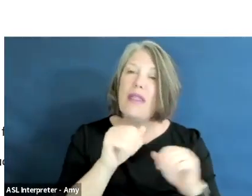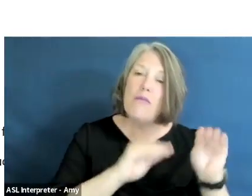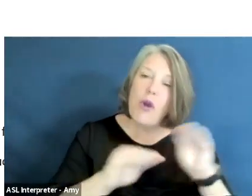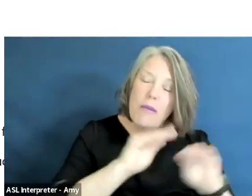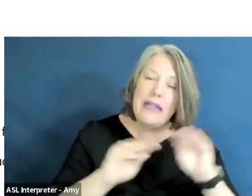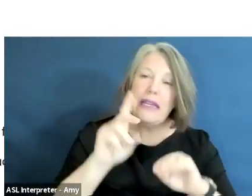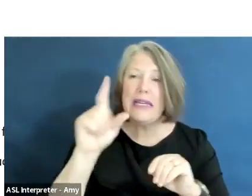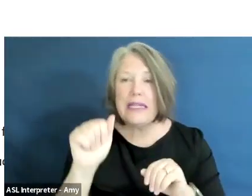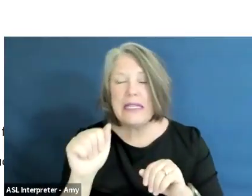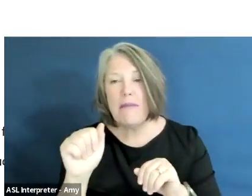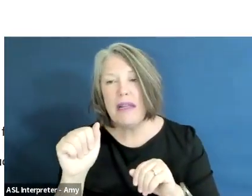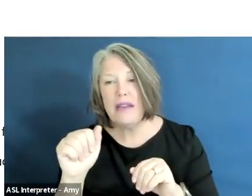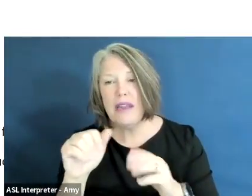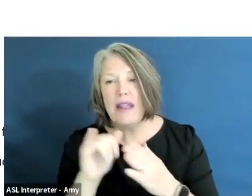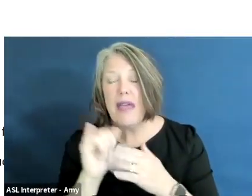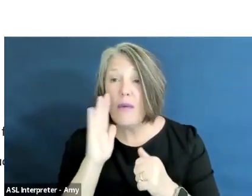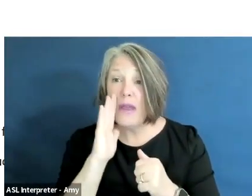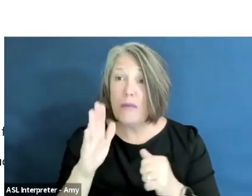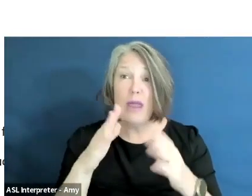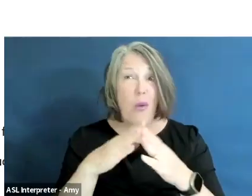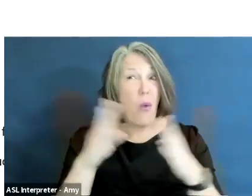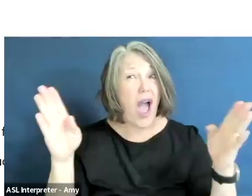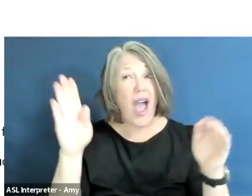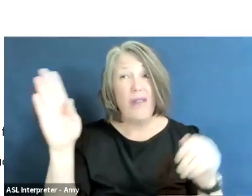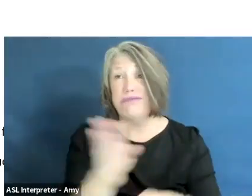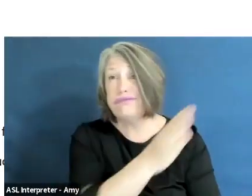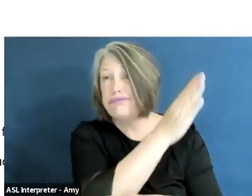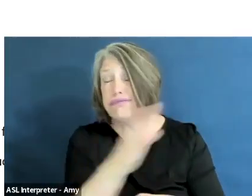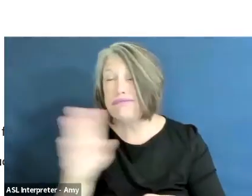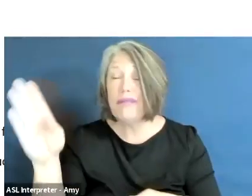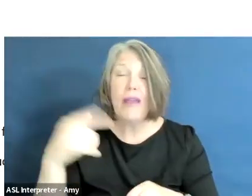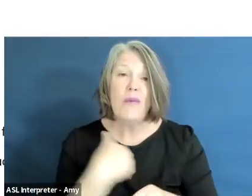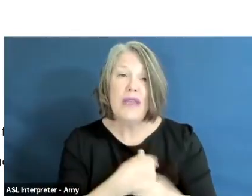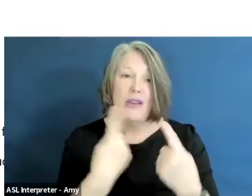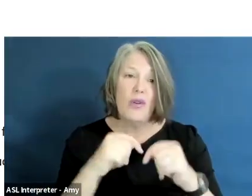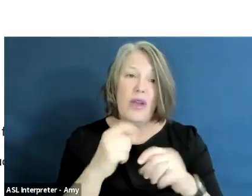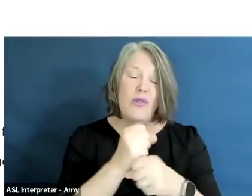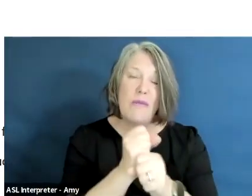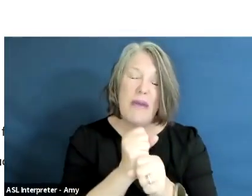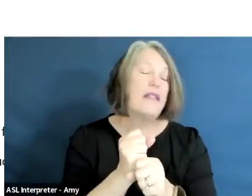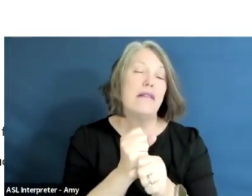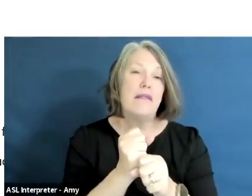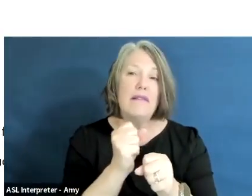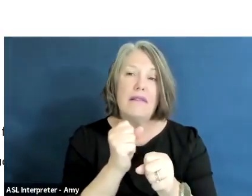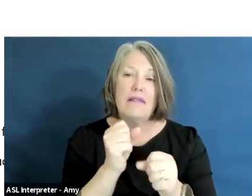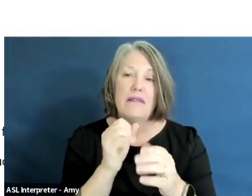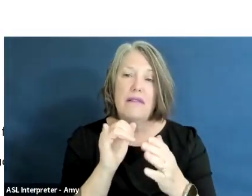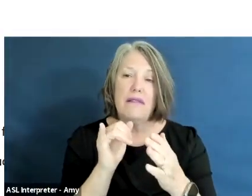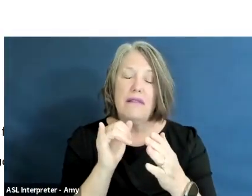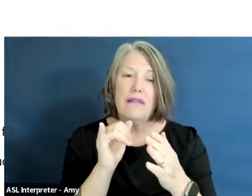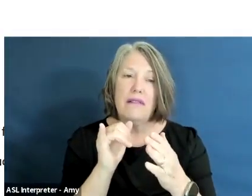That would be a wide spectrum and we tried to make this very inclusive, but certainly that might include people with spinal cord injuries,